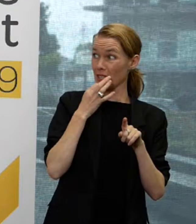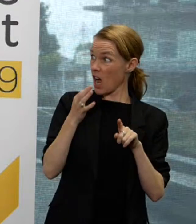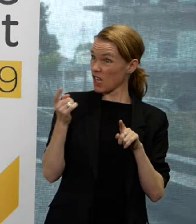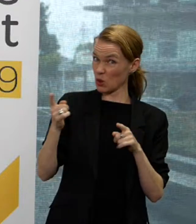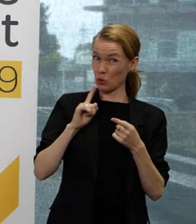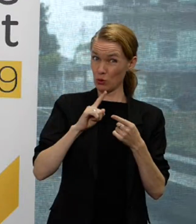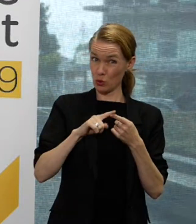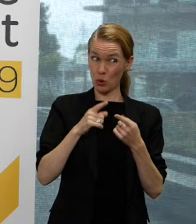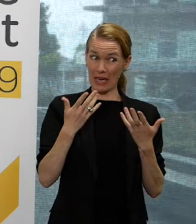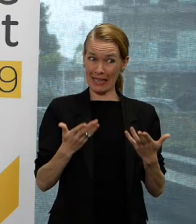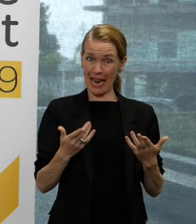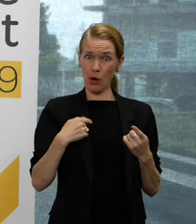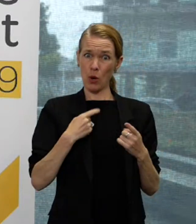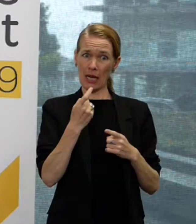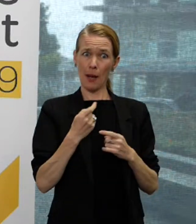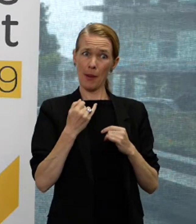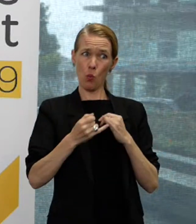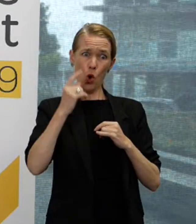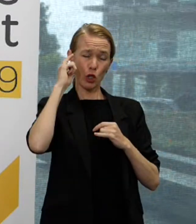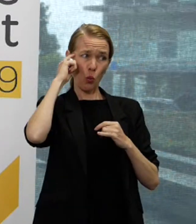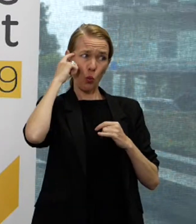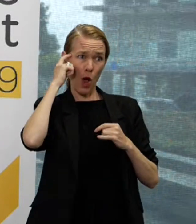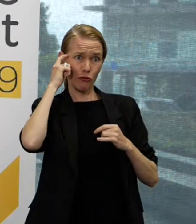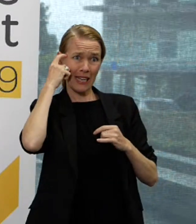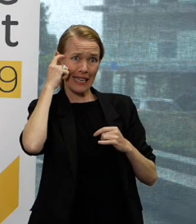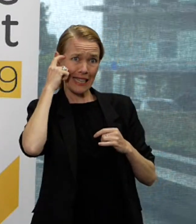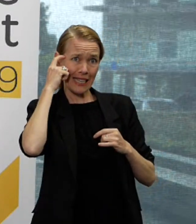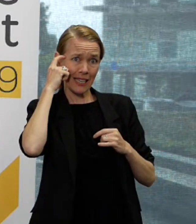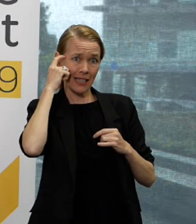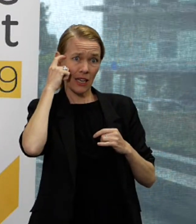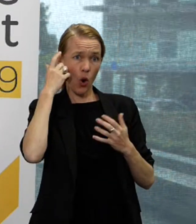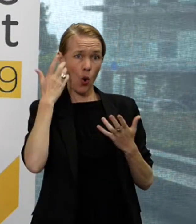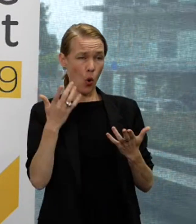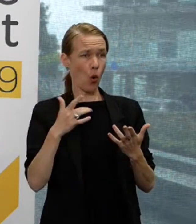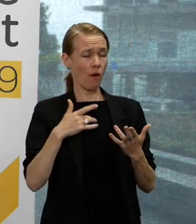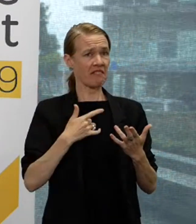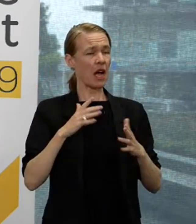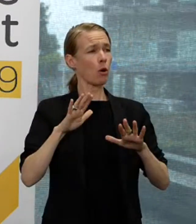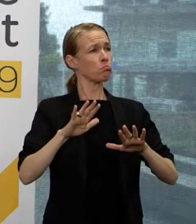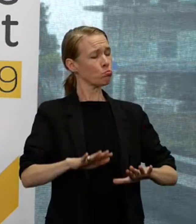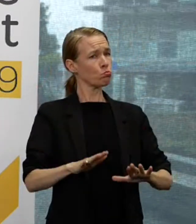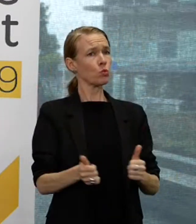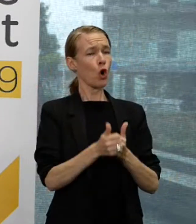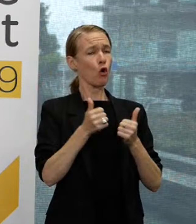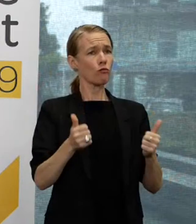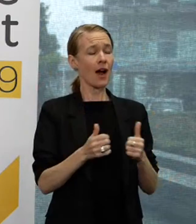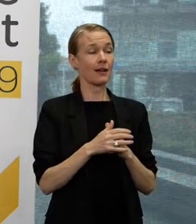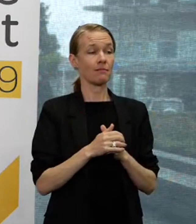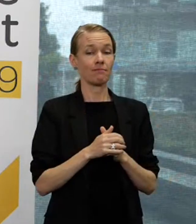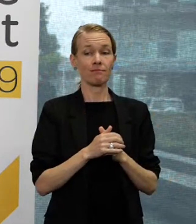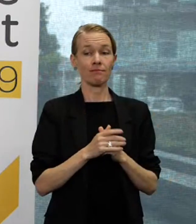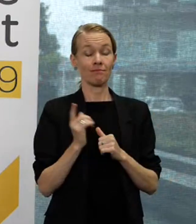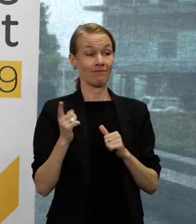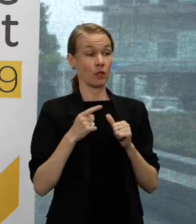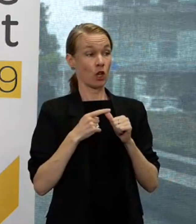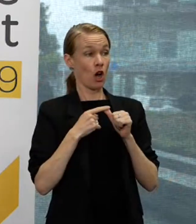Look, it's a good question, and what I would say is that we always maintained that if there are cases